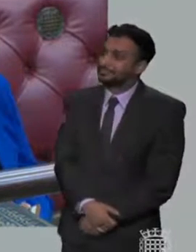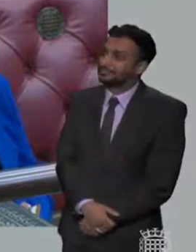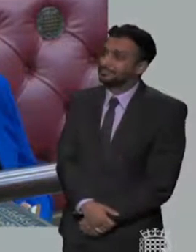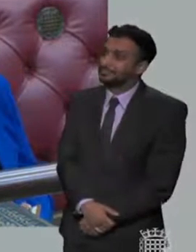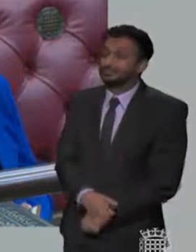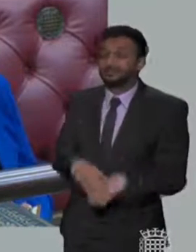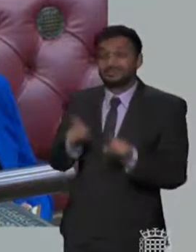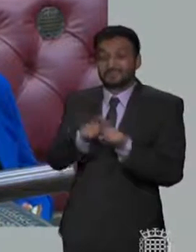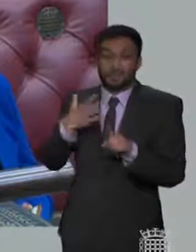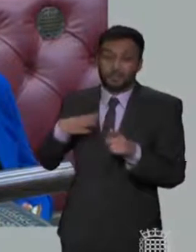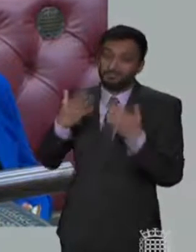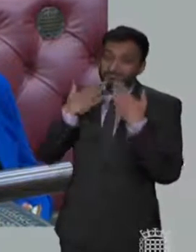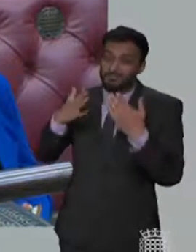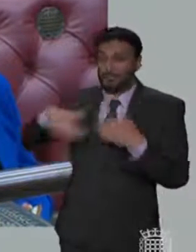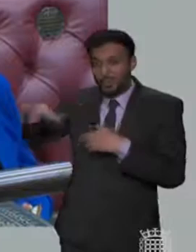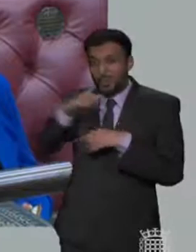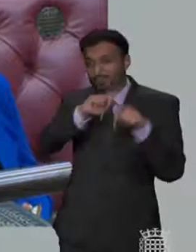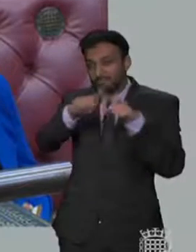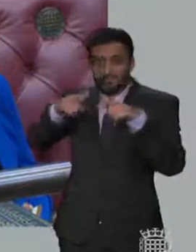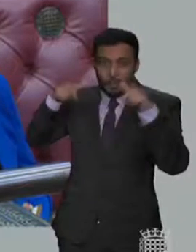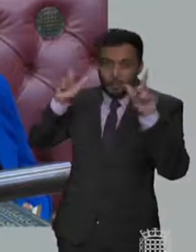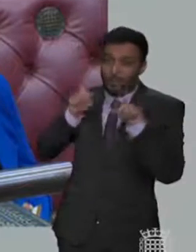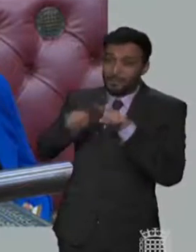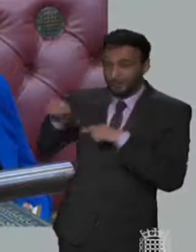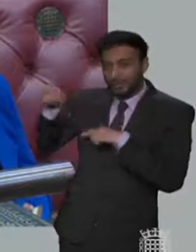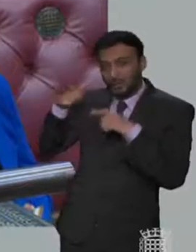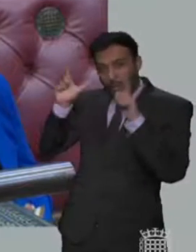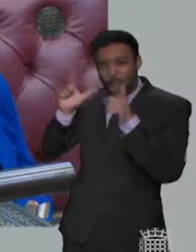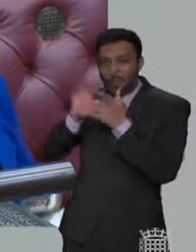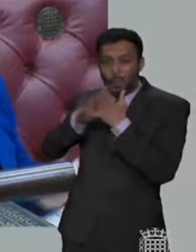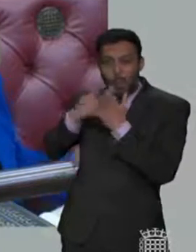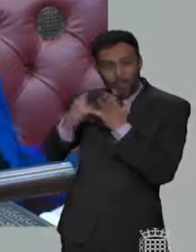for bringing forward this important bill i pay tribute to the honourable member for